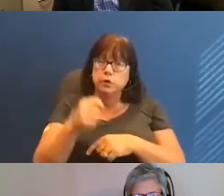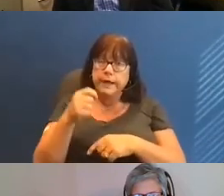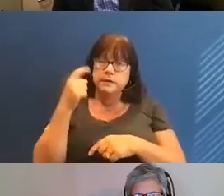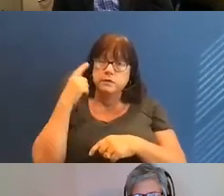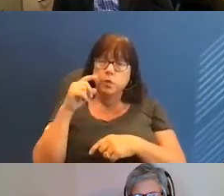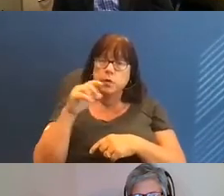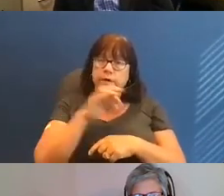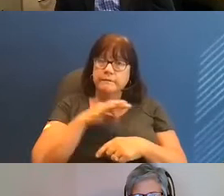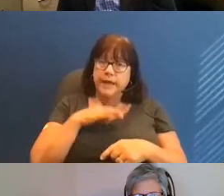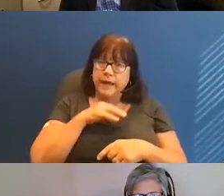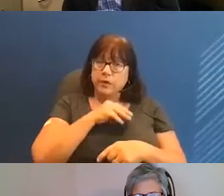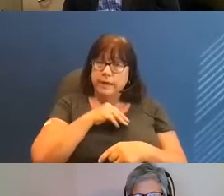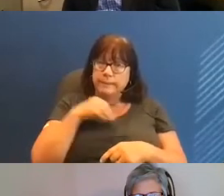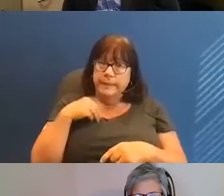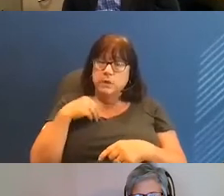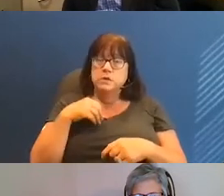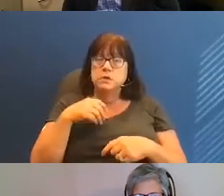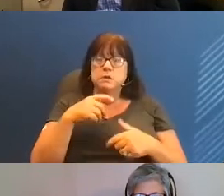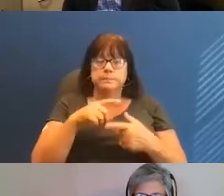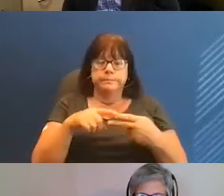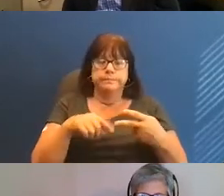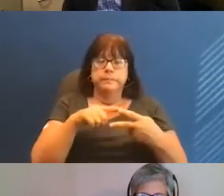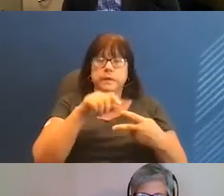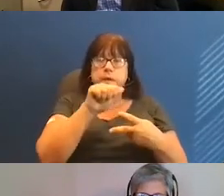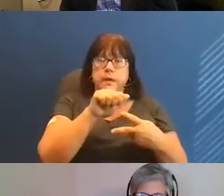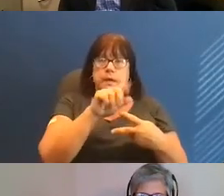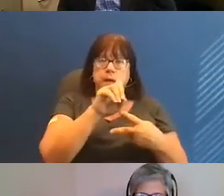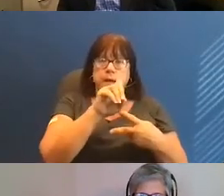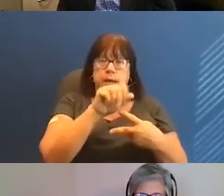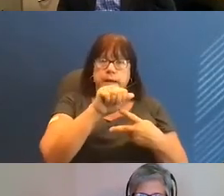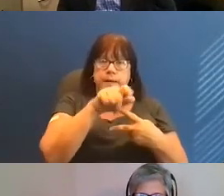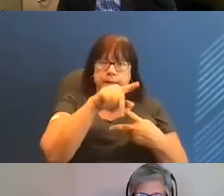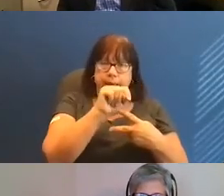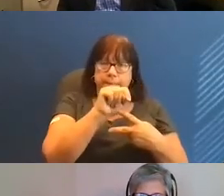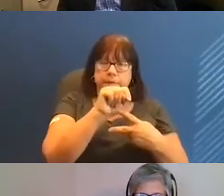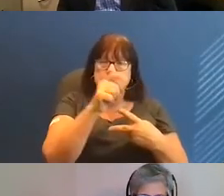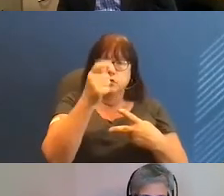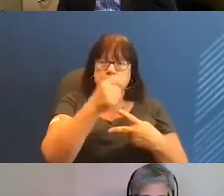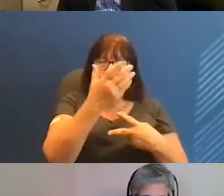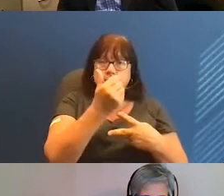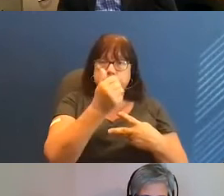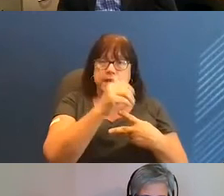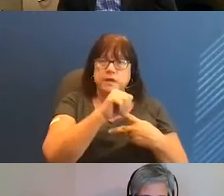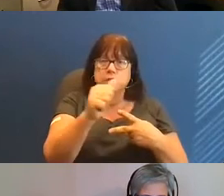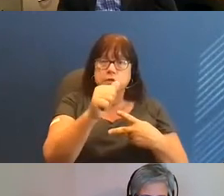adopt. Adapt grants at $1500 each, these require a commitment from the faculty member to integrate